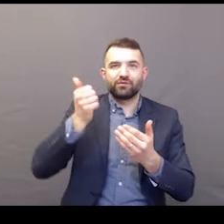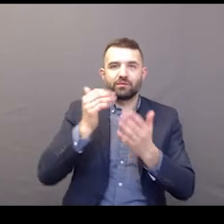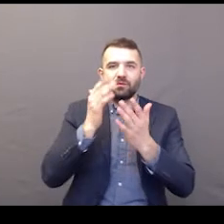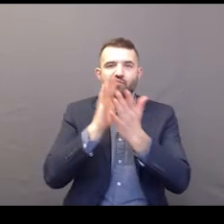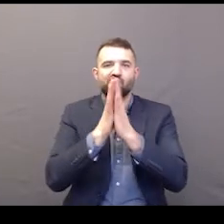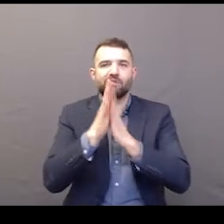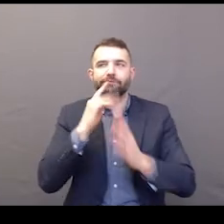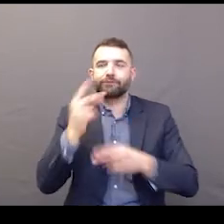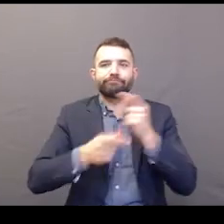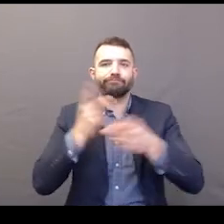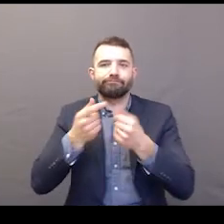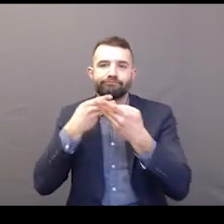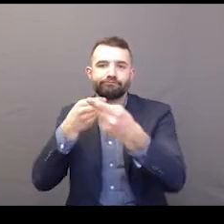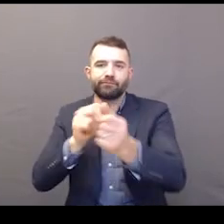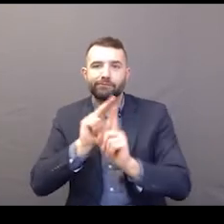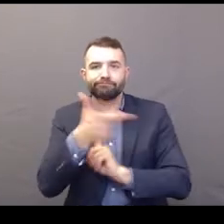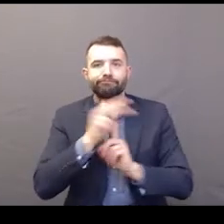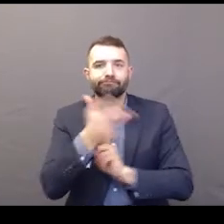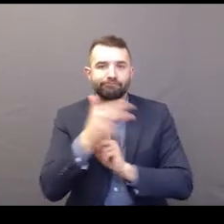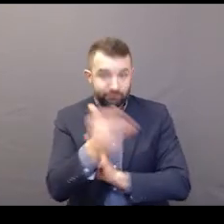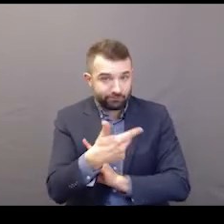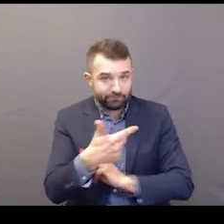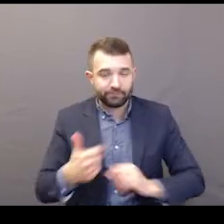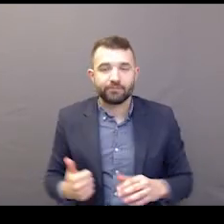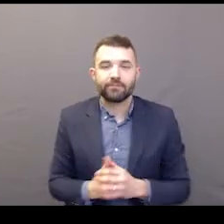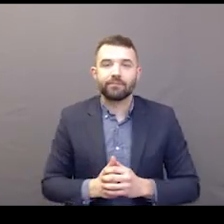Further east along NE 145th, we are also